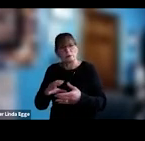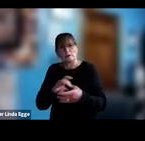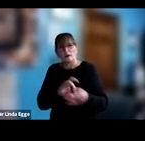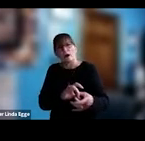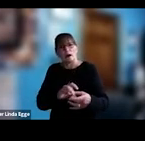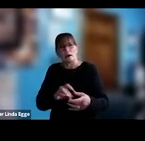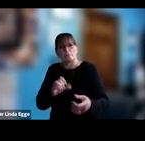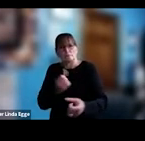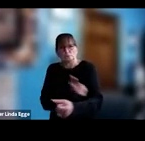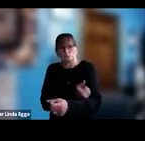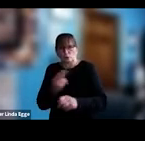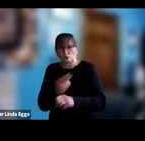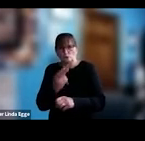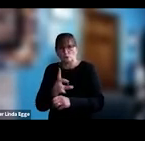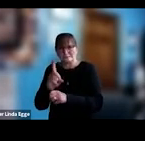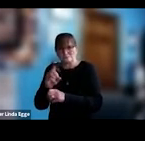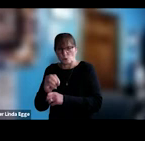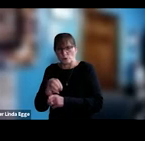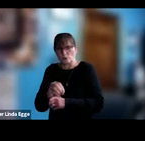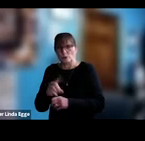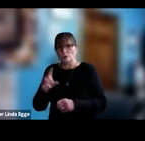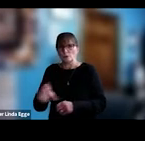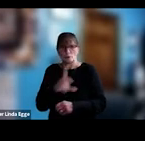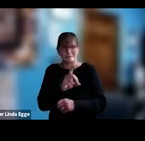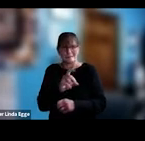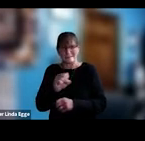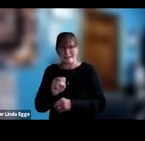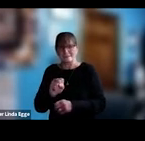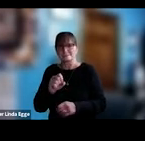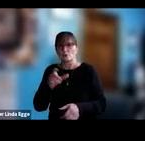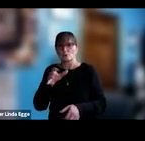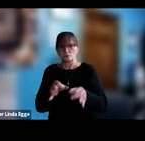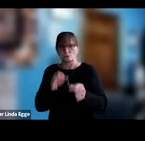because, you know, your DDS person, your adjudicator is going to see that in the record as well.